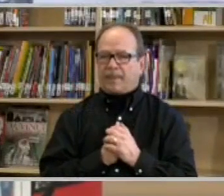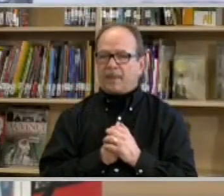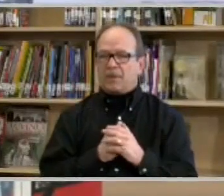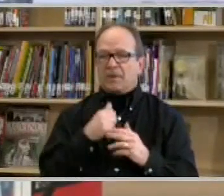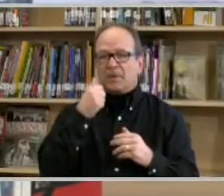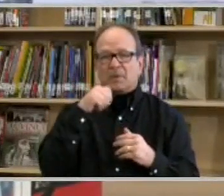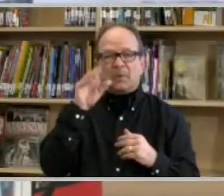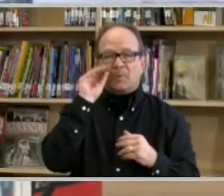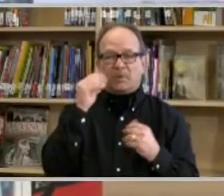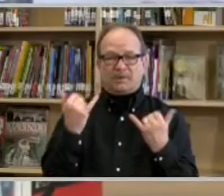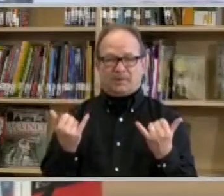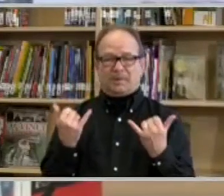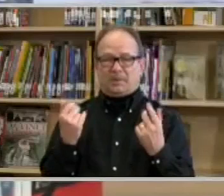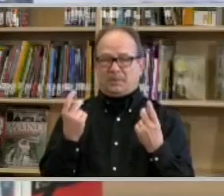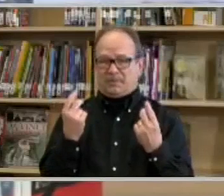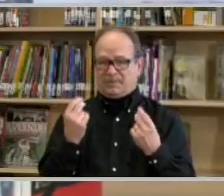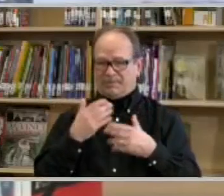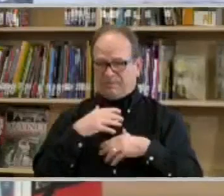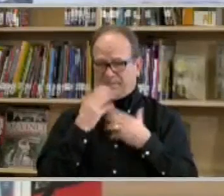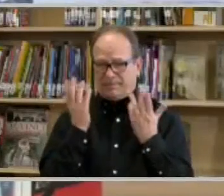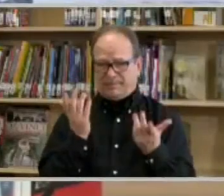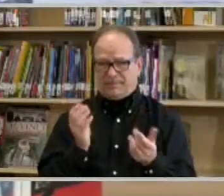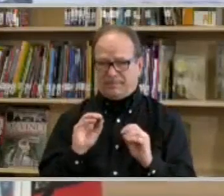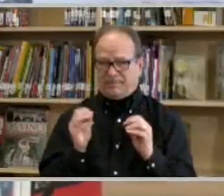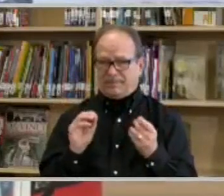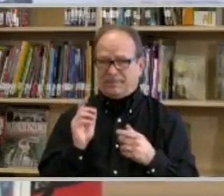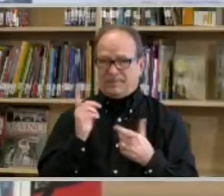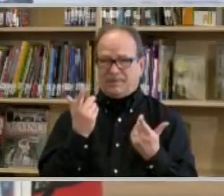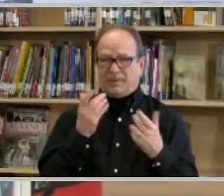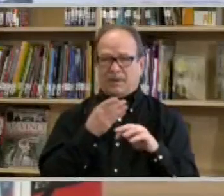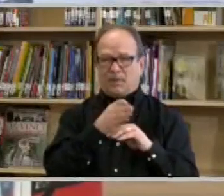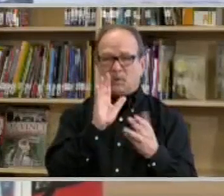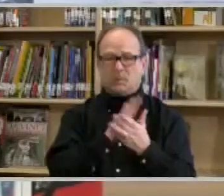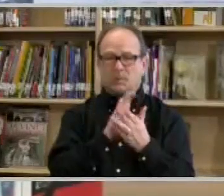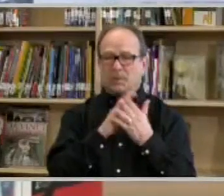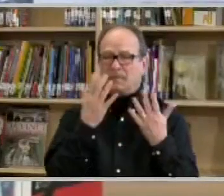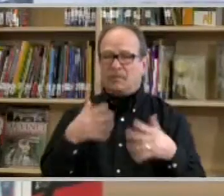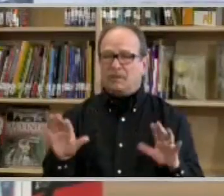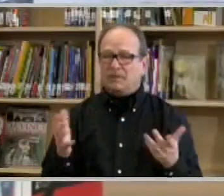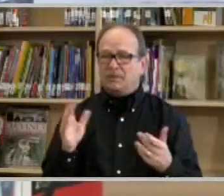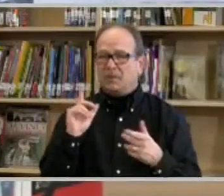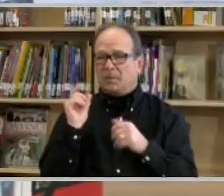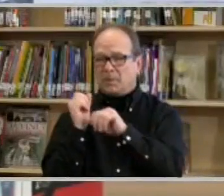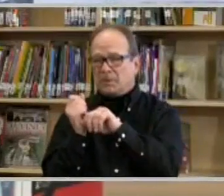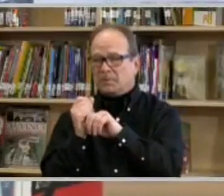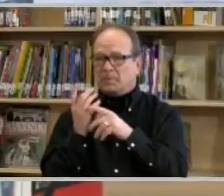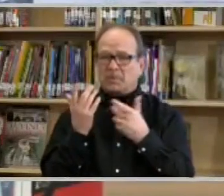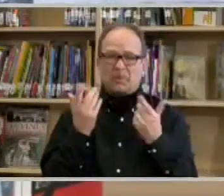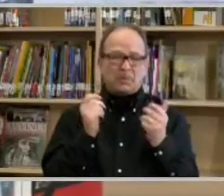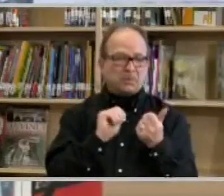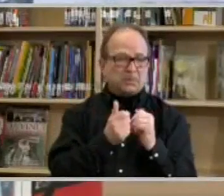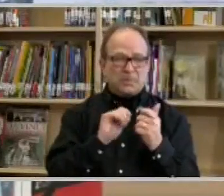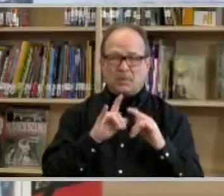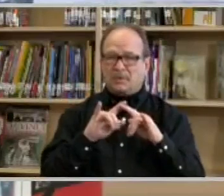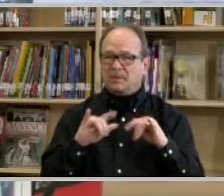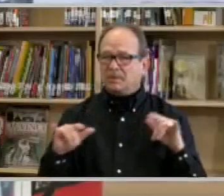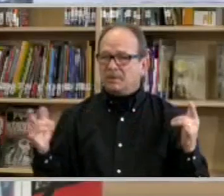WILL BE REALLY IMPORTANT FOR THE YOUTH RIGHT NOW BECAUSE THEY HAVE NOTHING TO DO, AND FOR THE FOLKS OKAY YOU HAVE THE SCHOOL ACTIVITIES AFTER-SCHOOL YOU HAVE